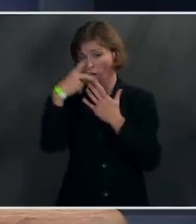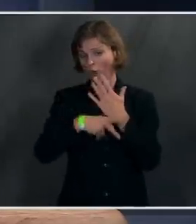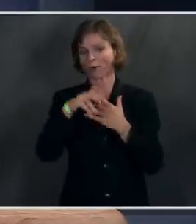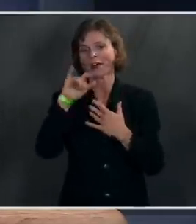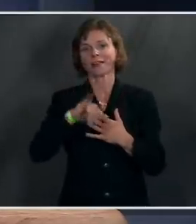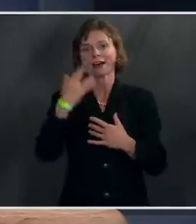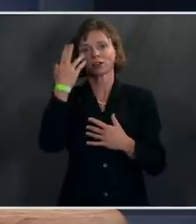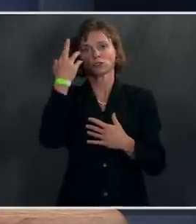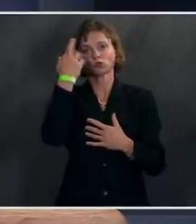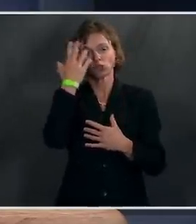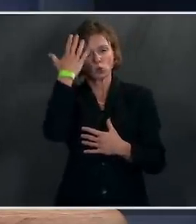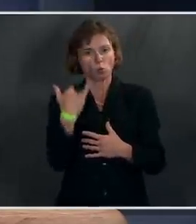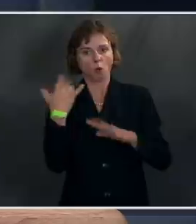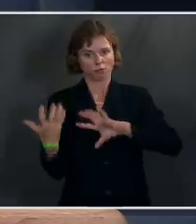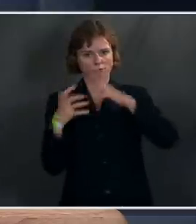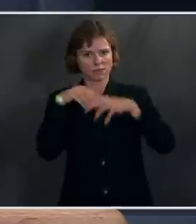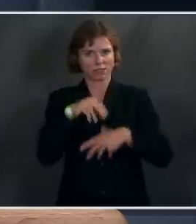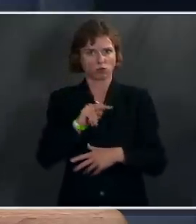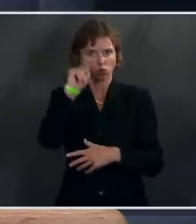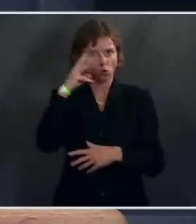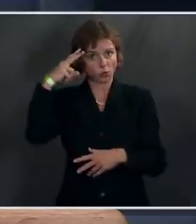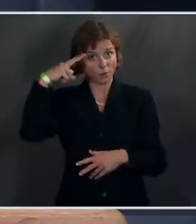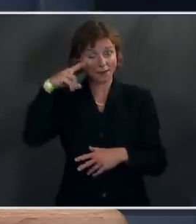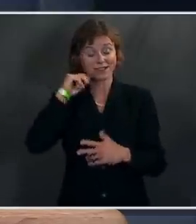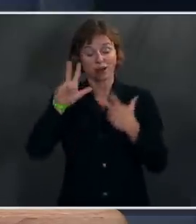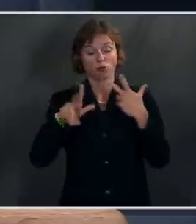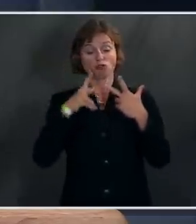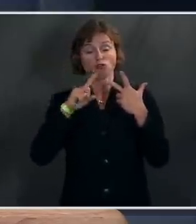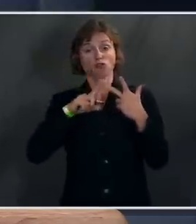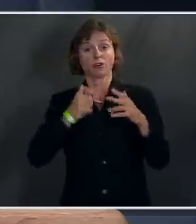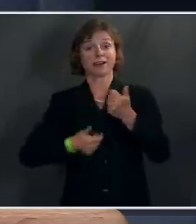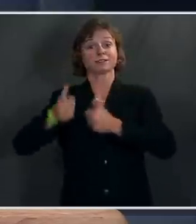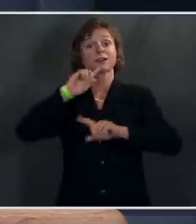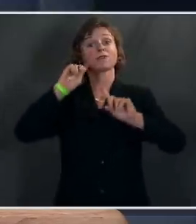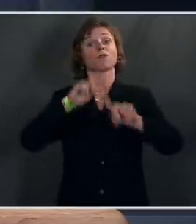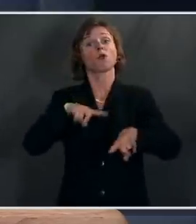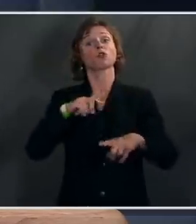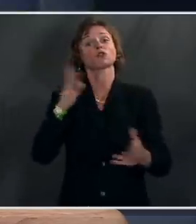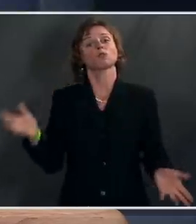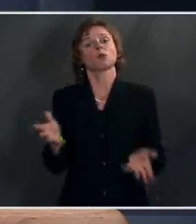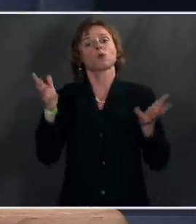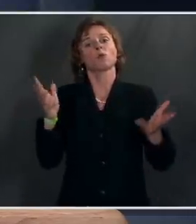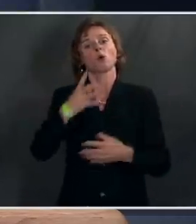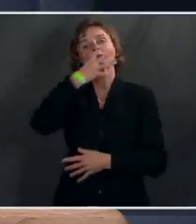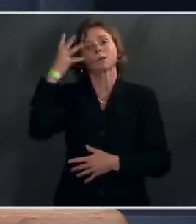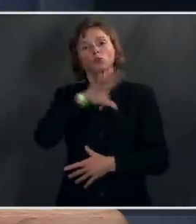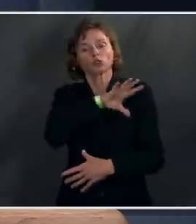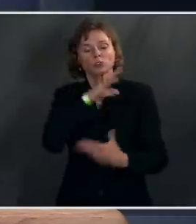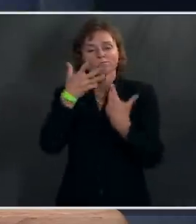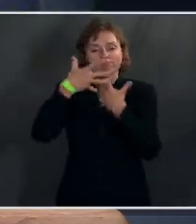And the third executive order promotes immigrant integration and inclusion and ensures that our legal immigration system